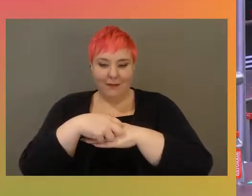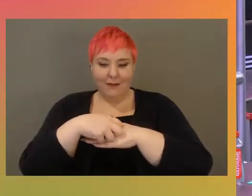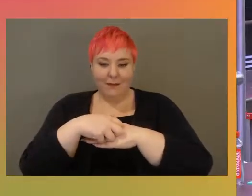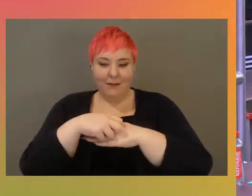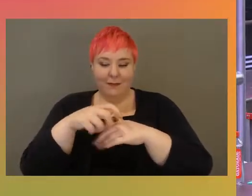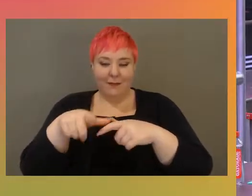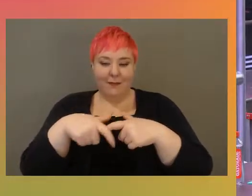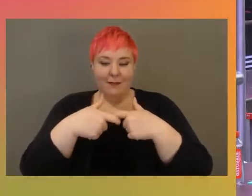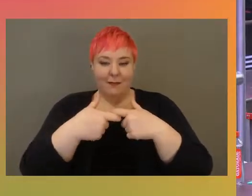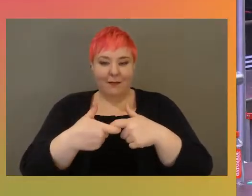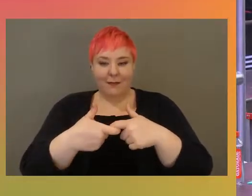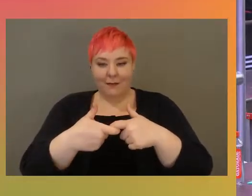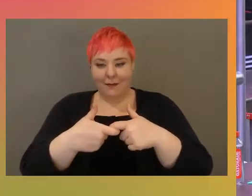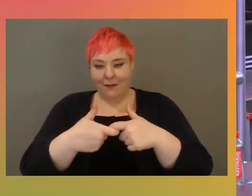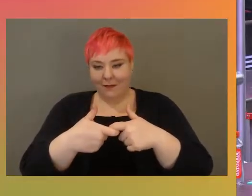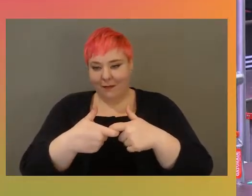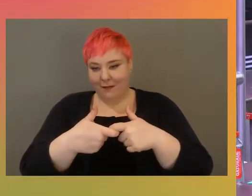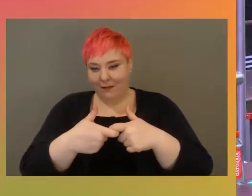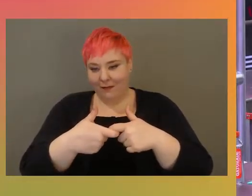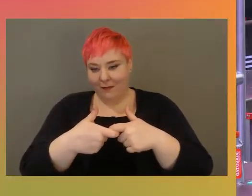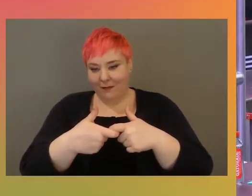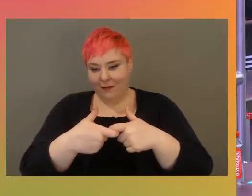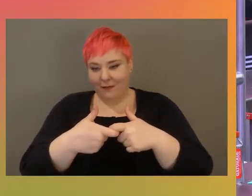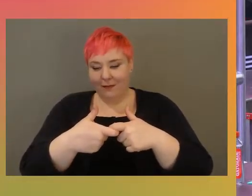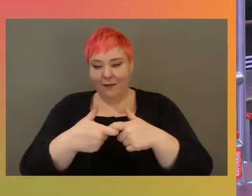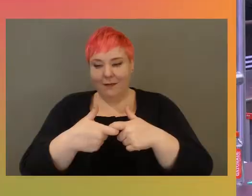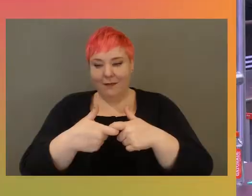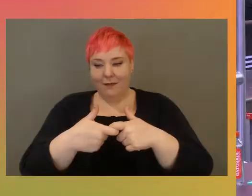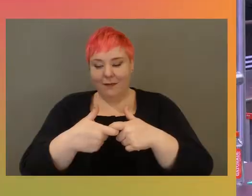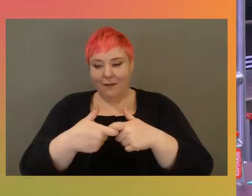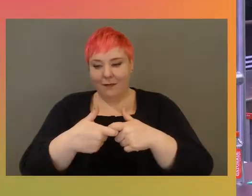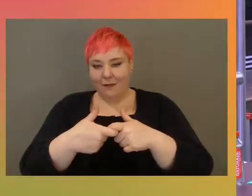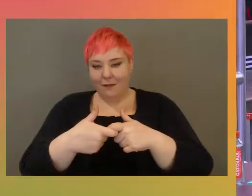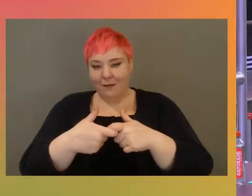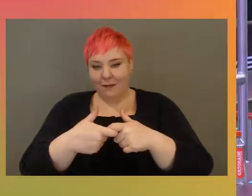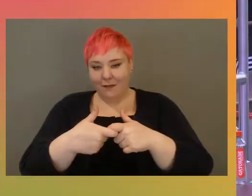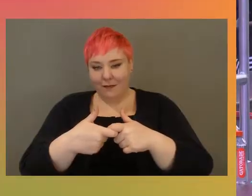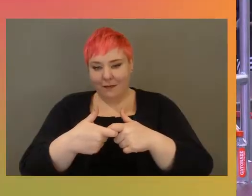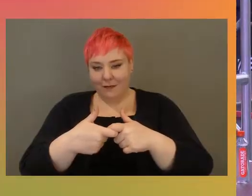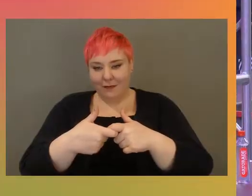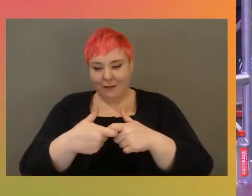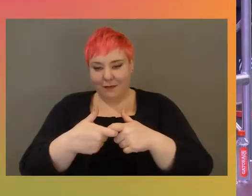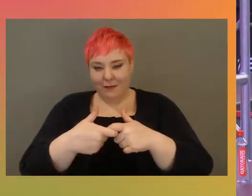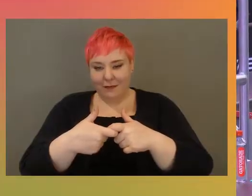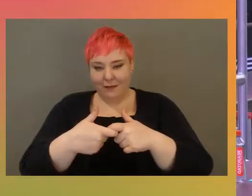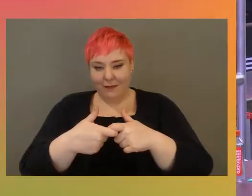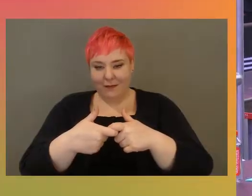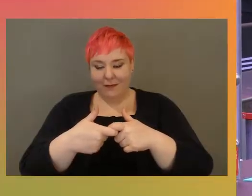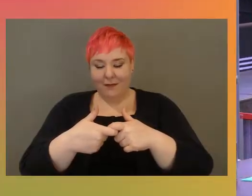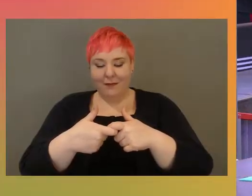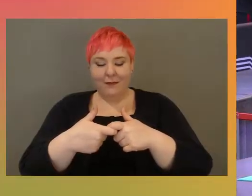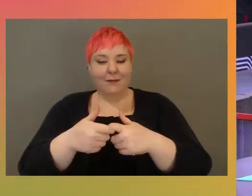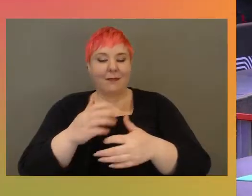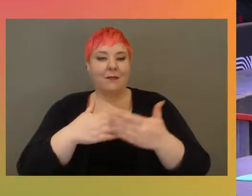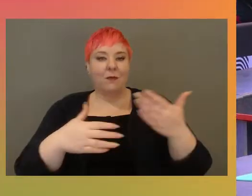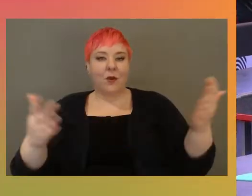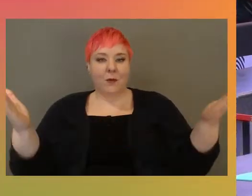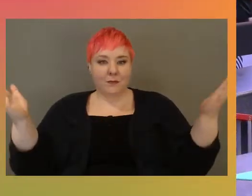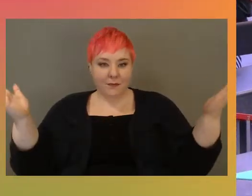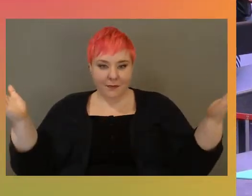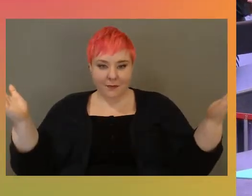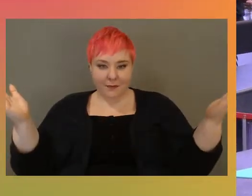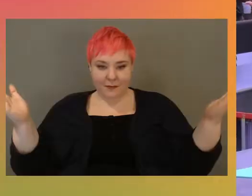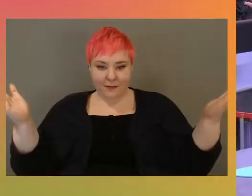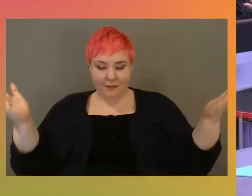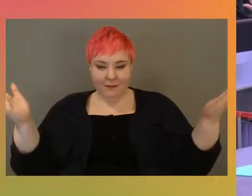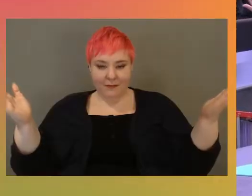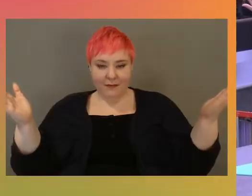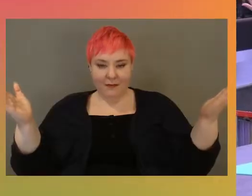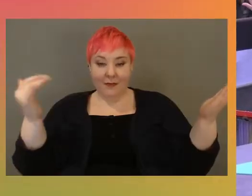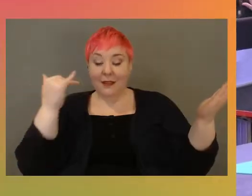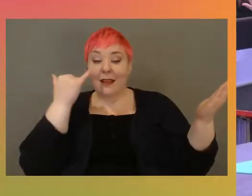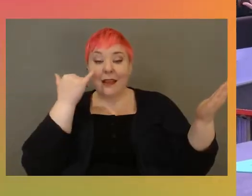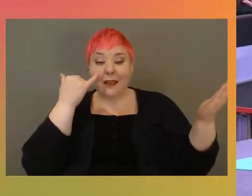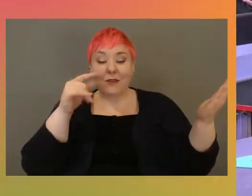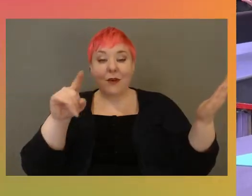FACING DOG.